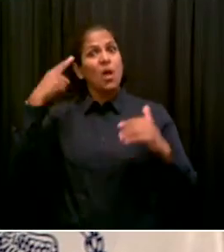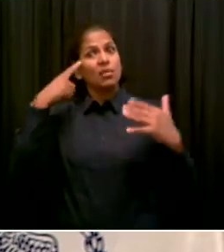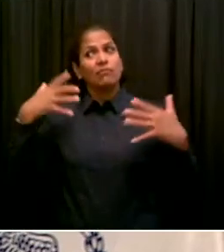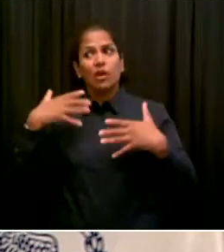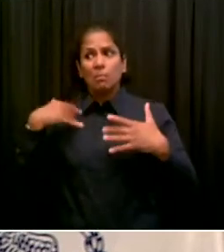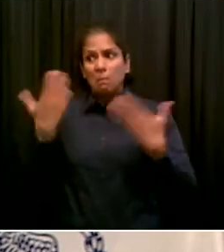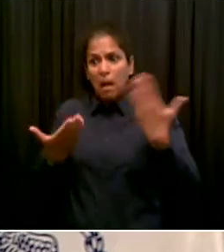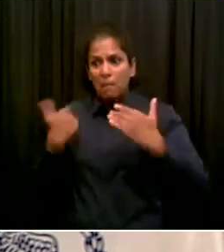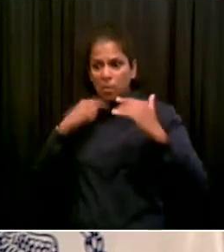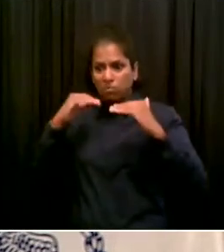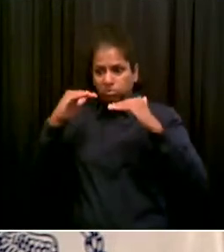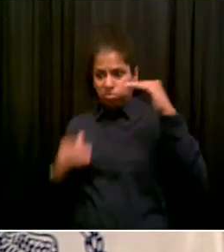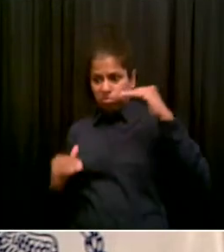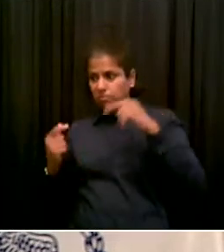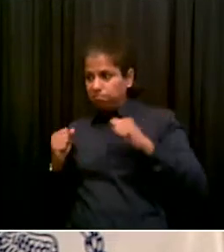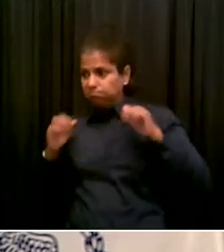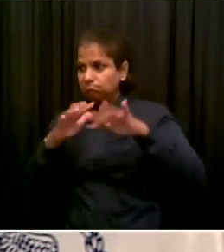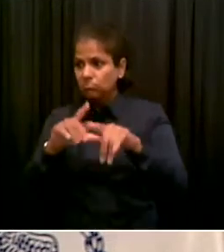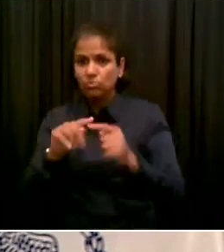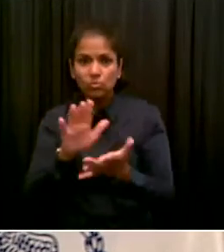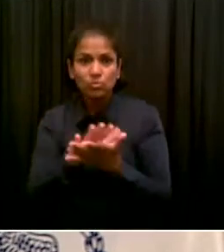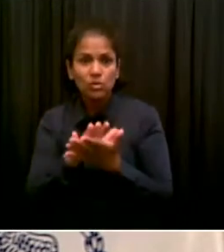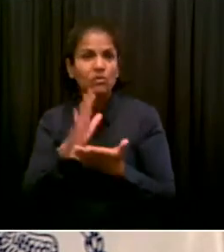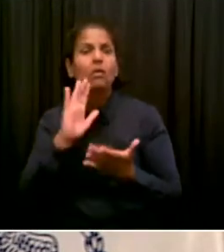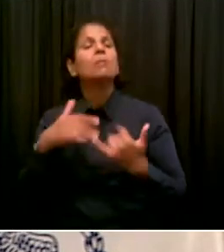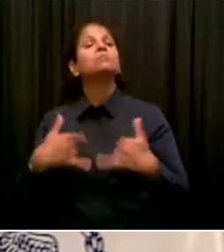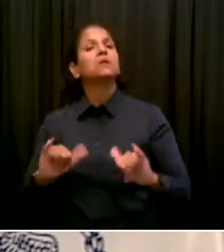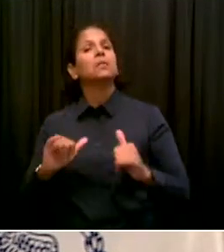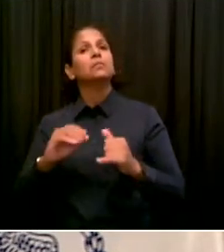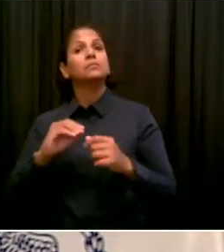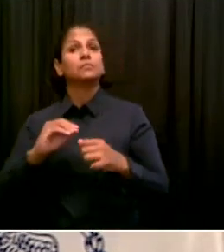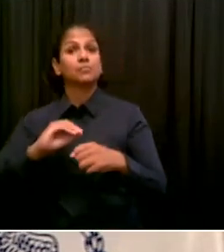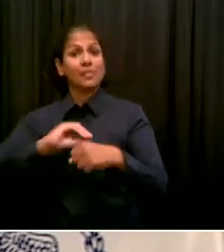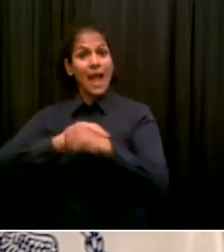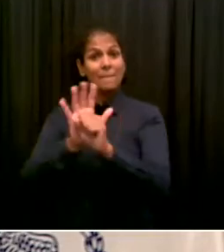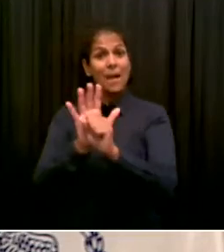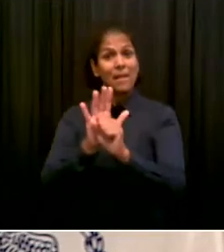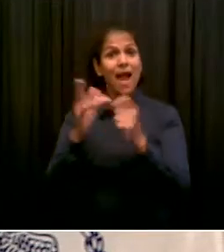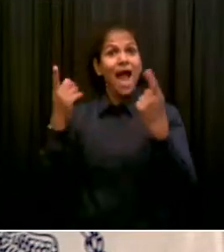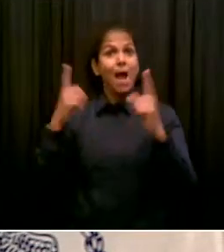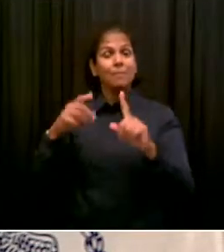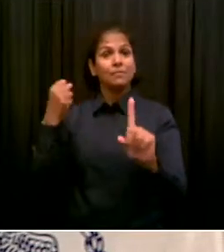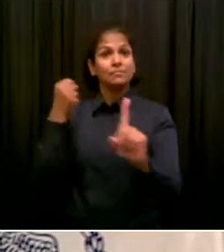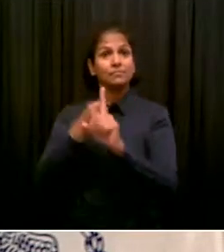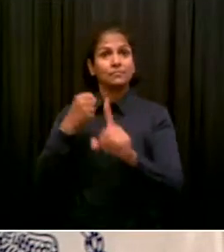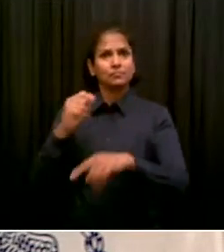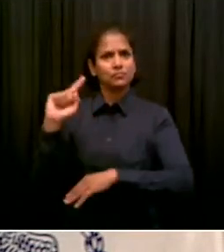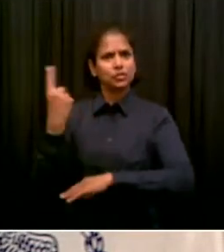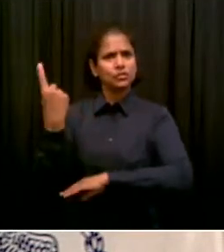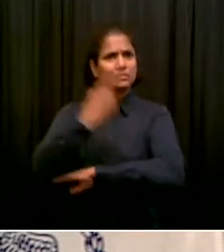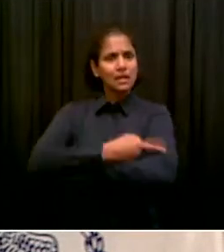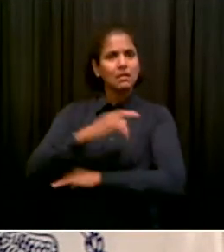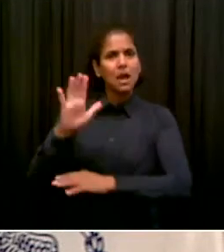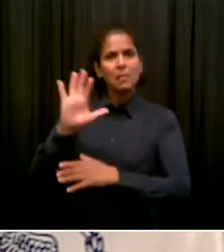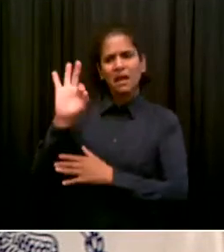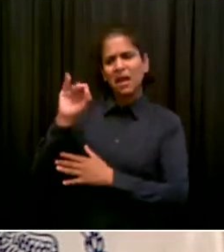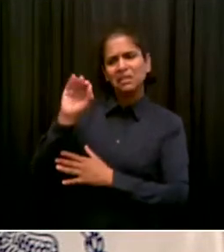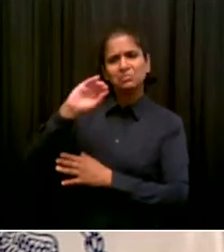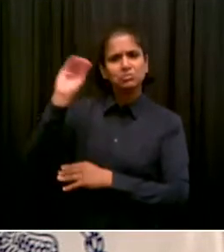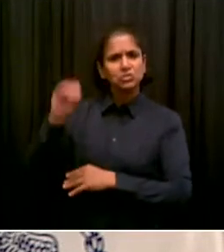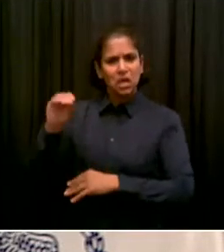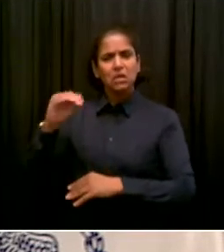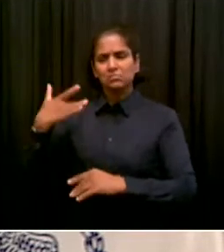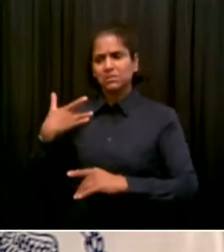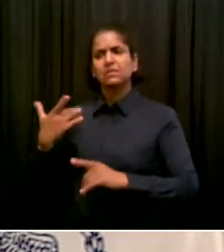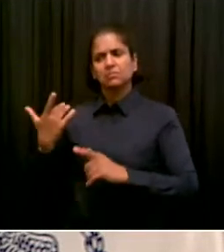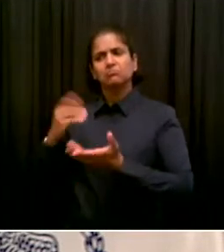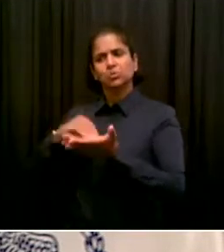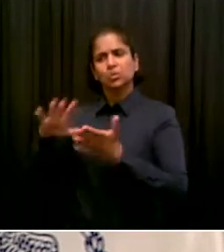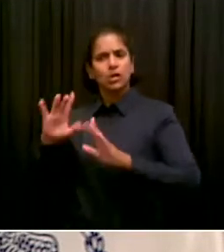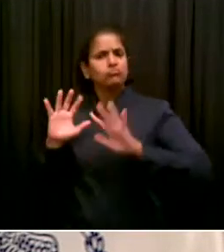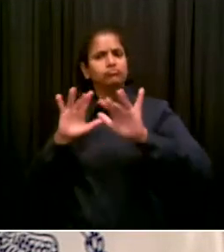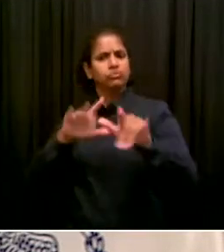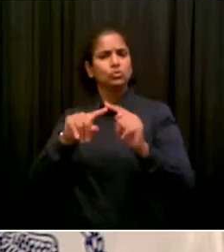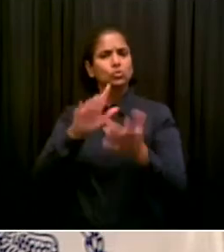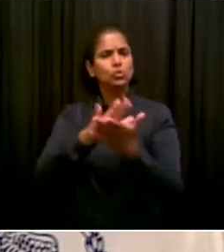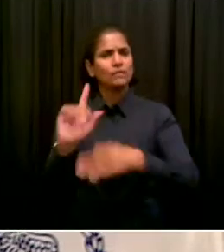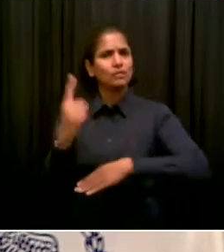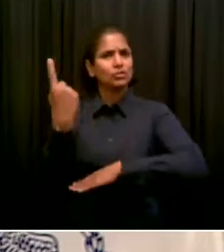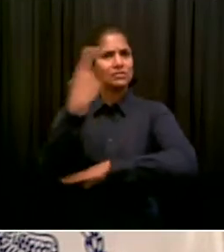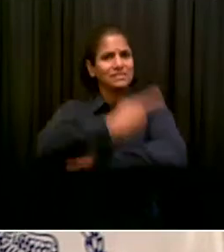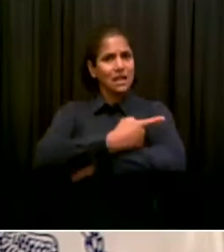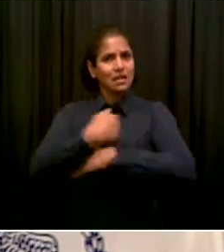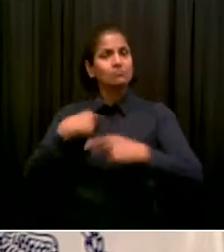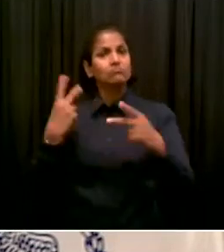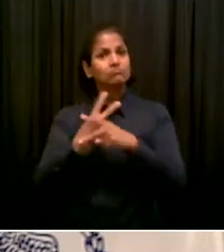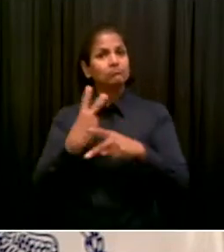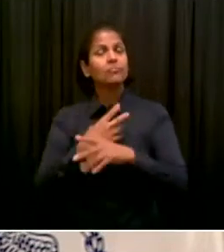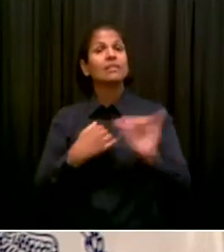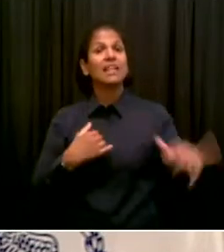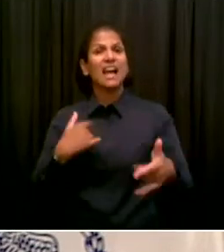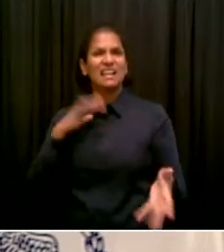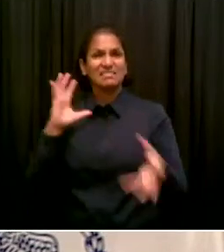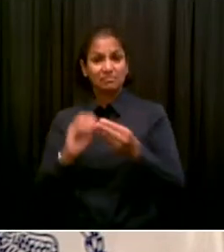SOME PEOPLE FEARED OR THOUGHT